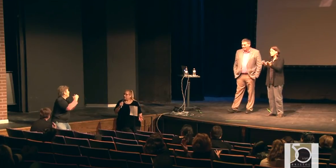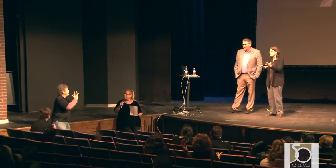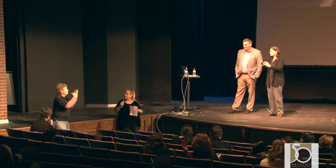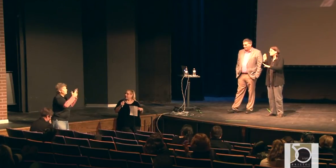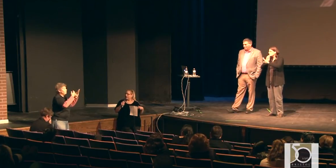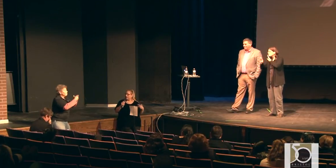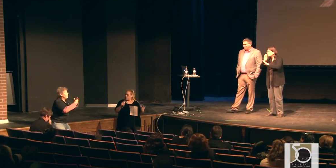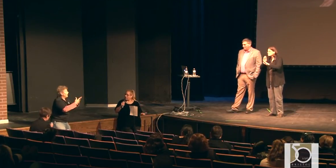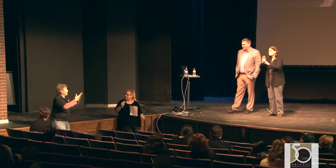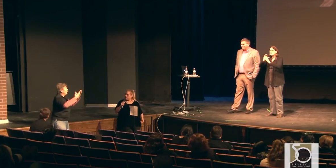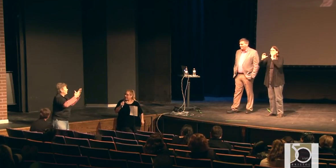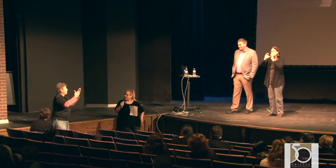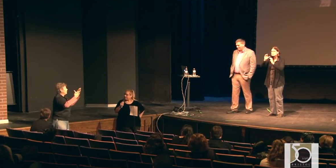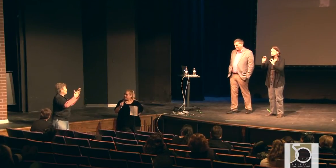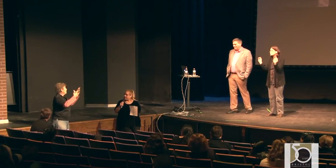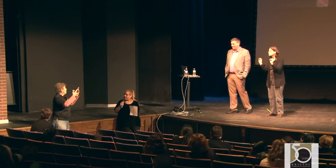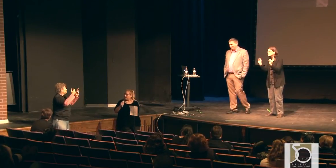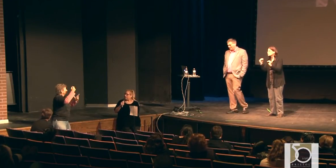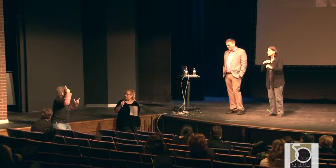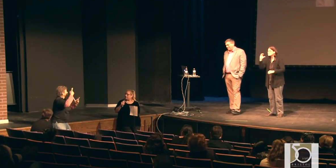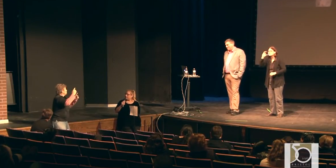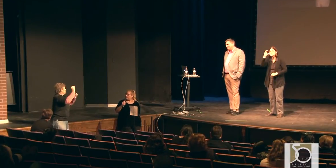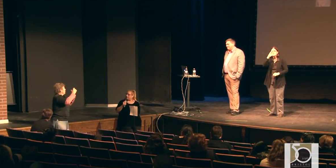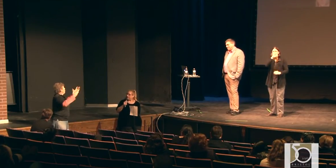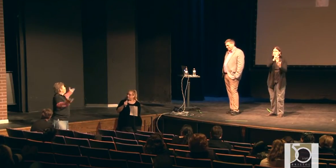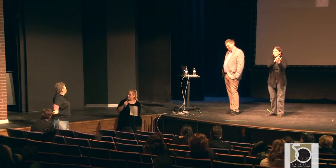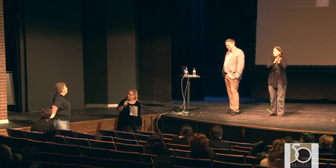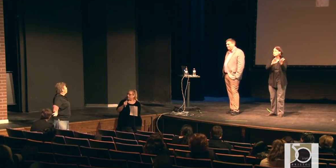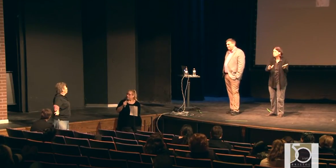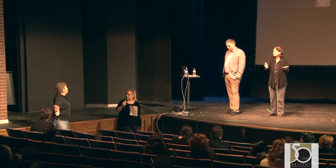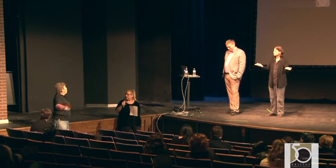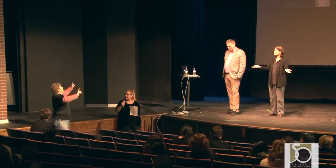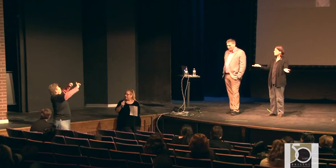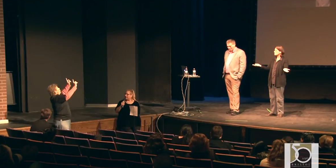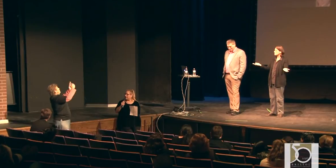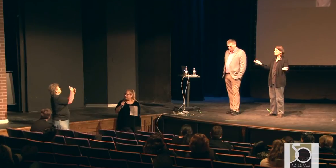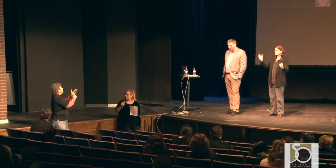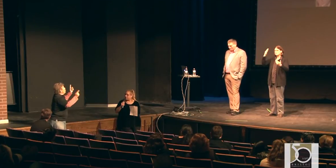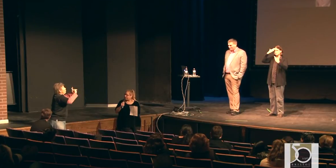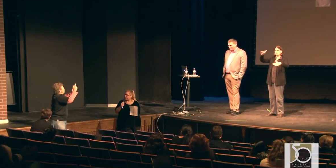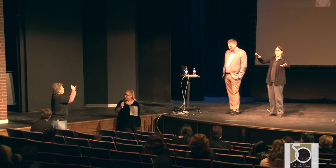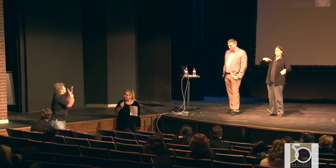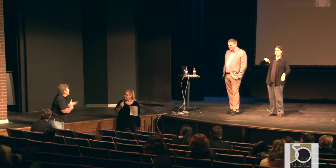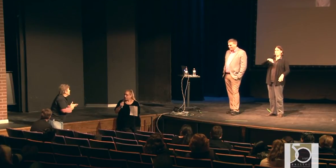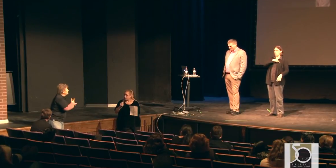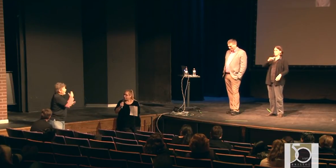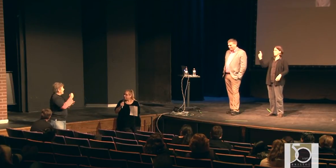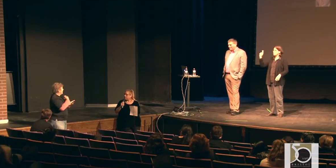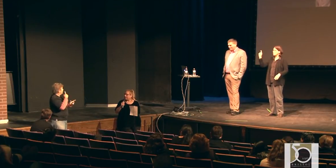bills and laws passed that are beneficial to Deaf people? As they understand the culture and all